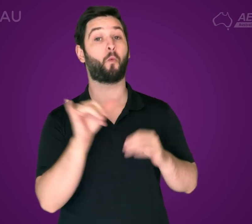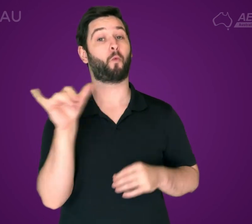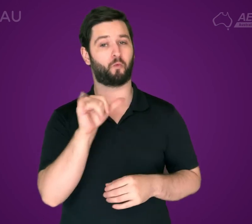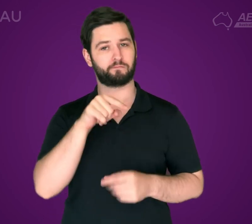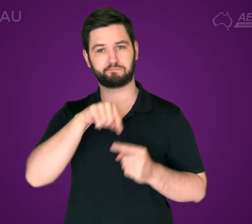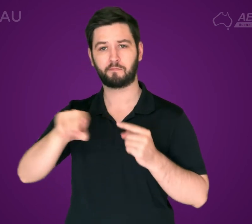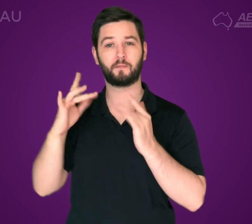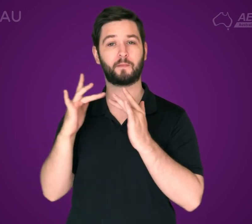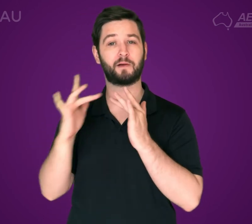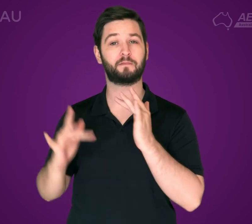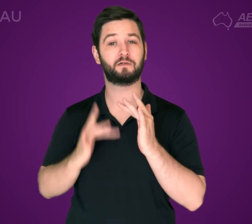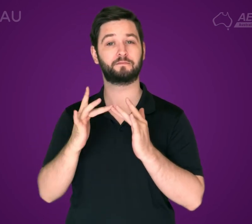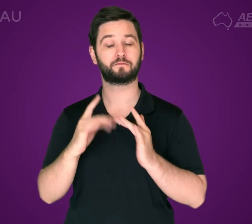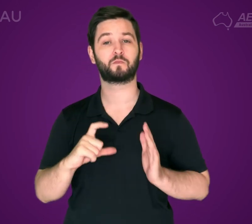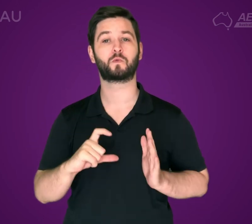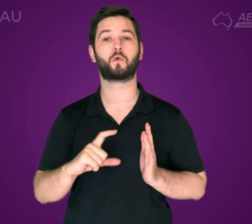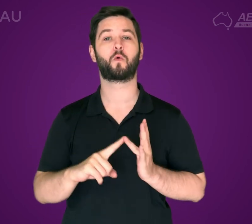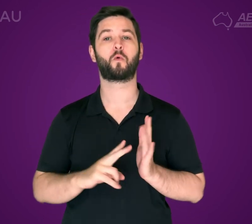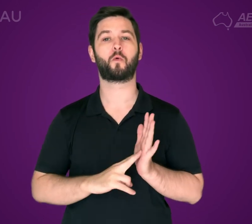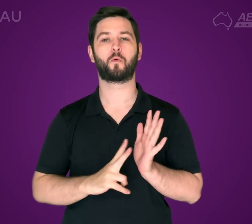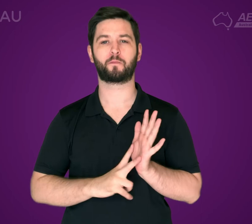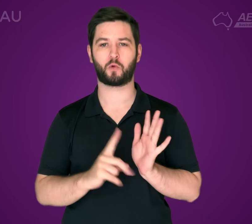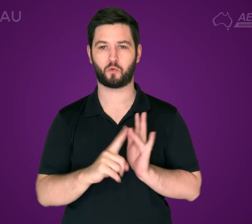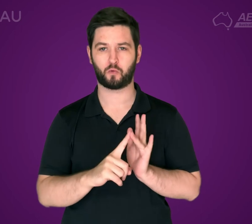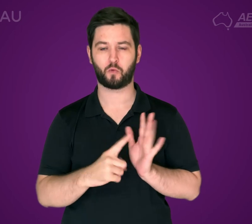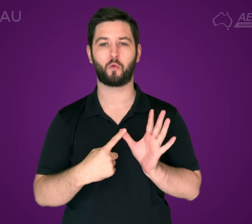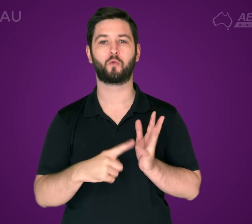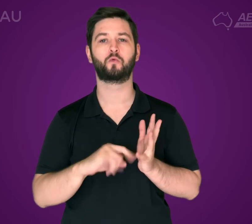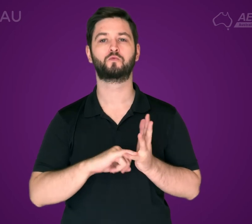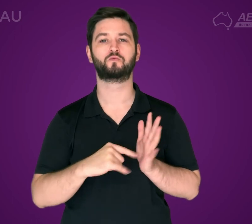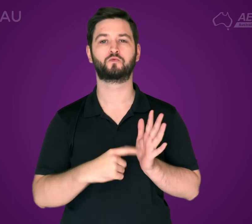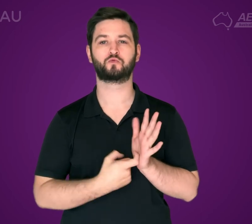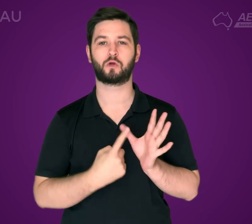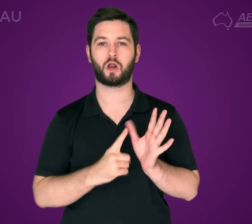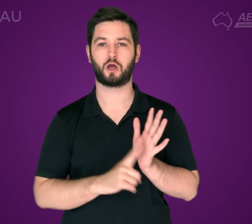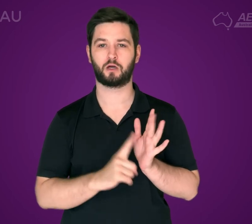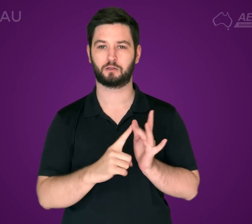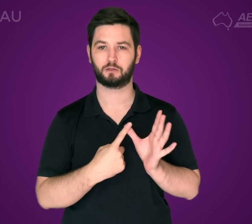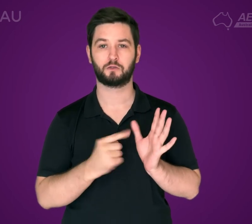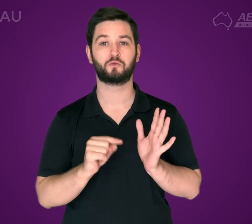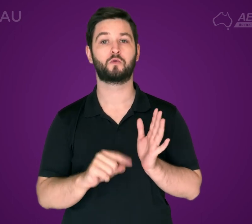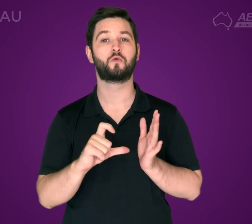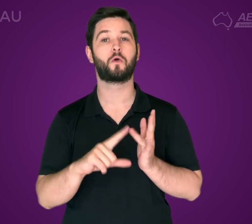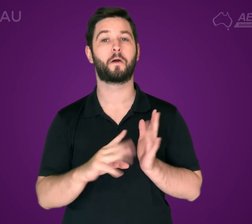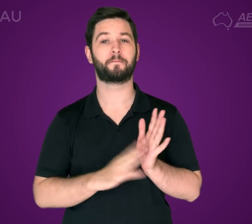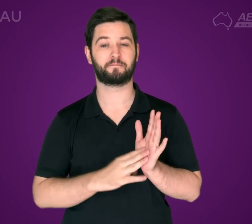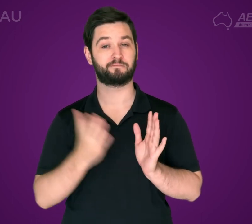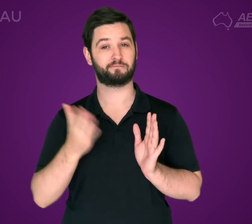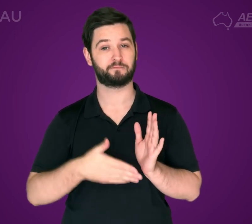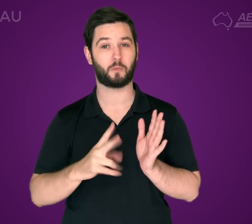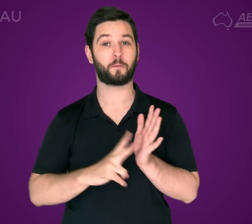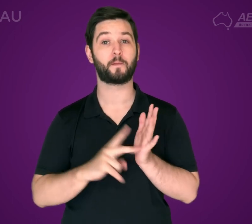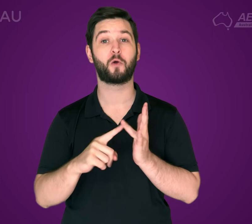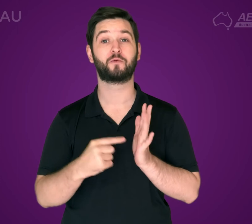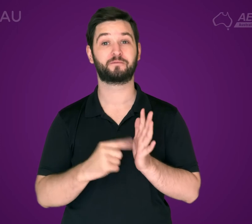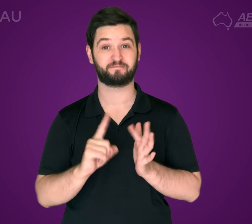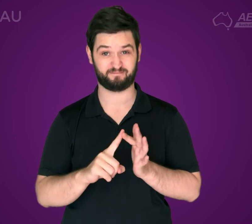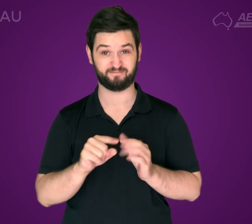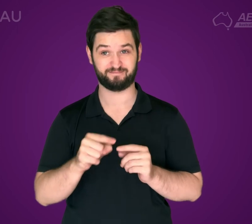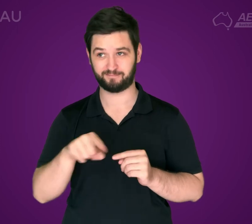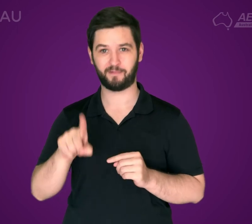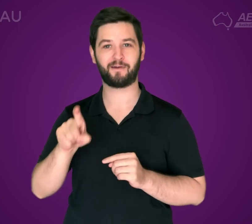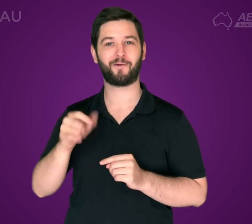or by going to convoaustralia.com/vote.